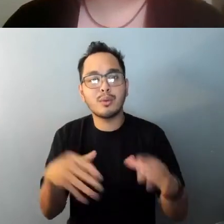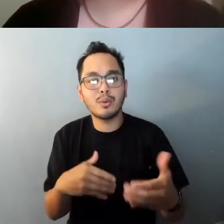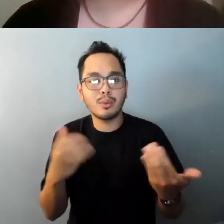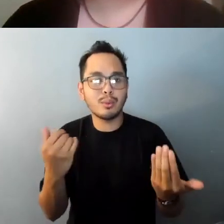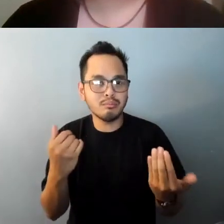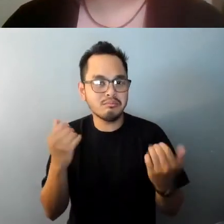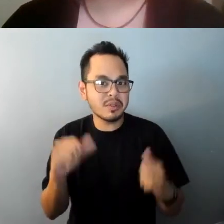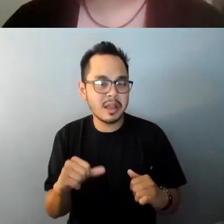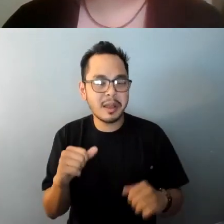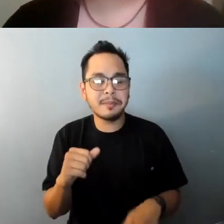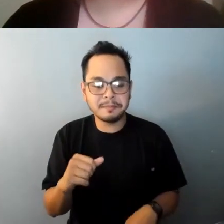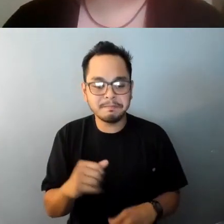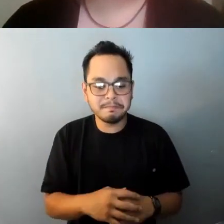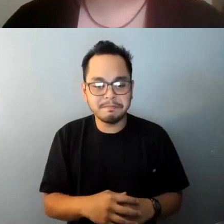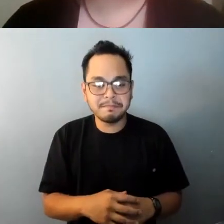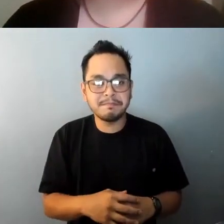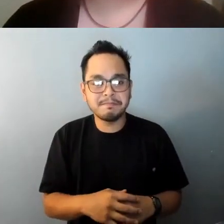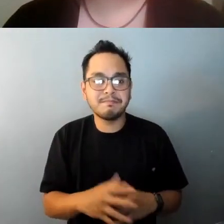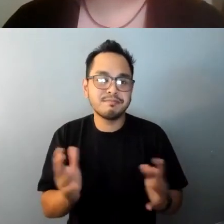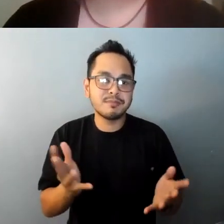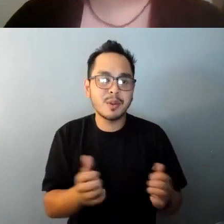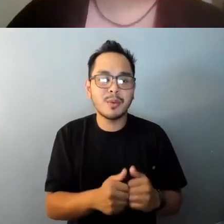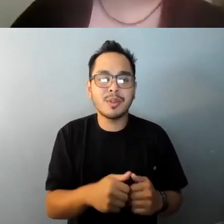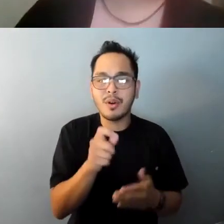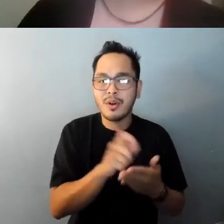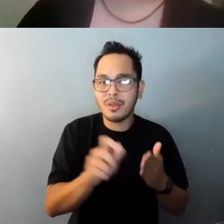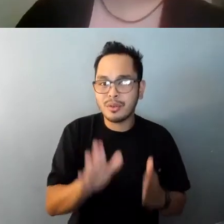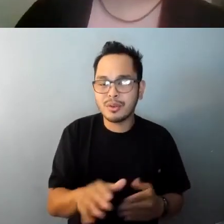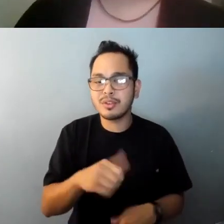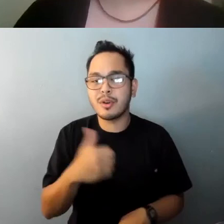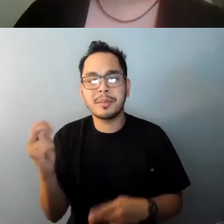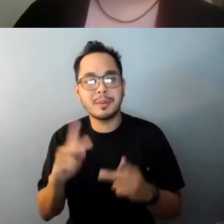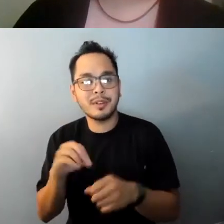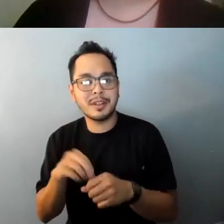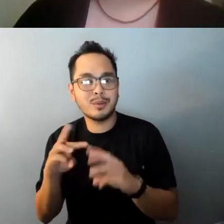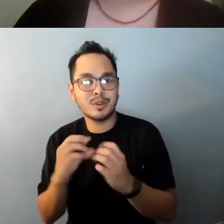with other authors and other audience members in the workshop. If you prefer to sign off,